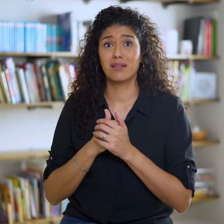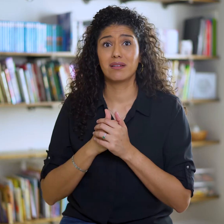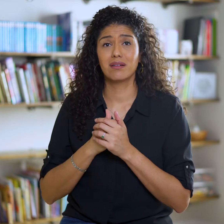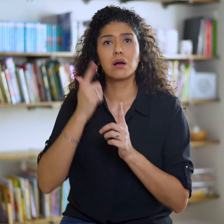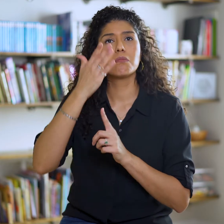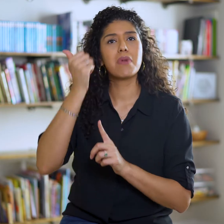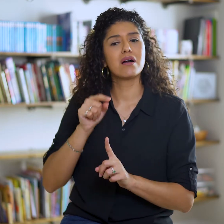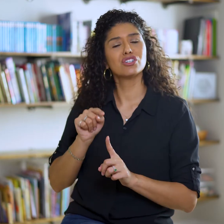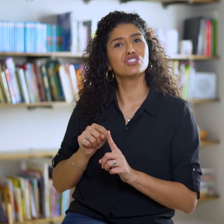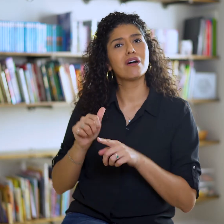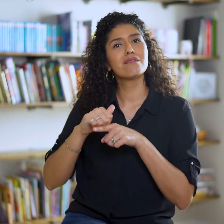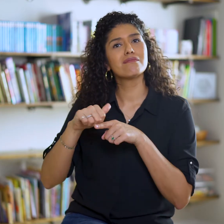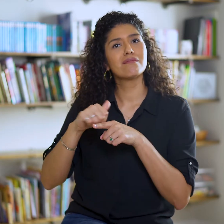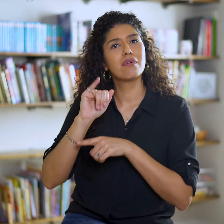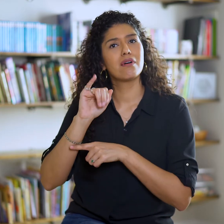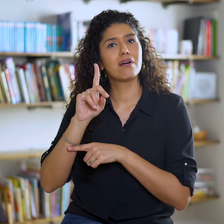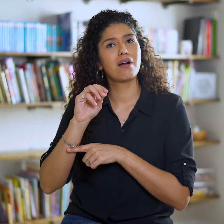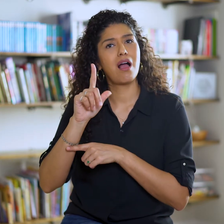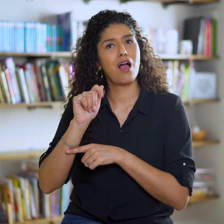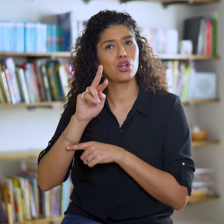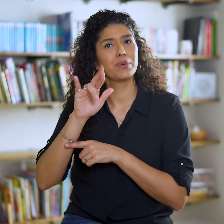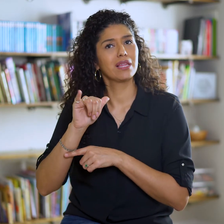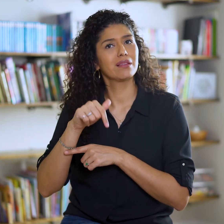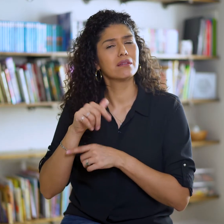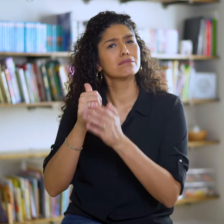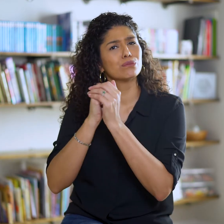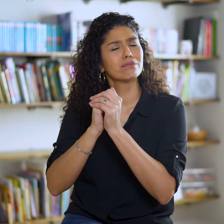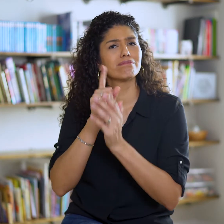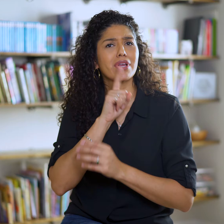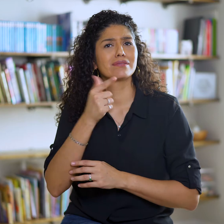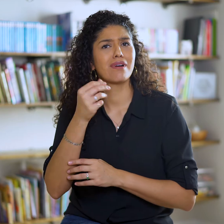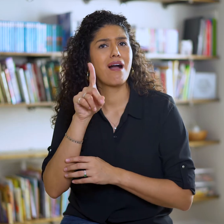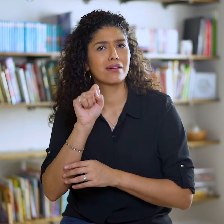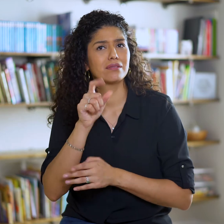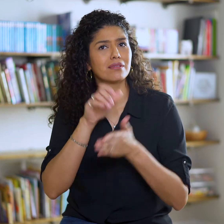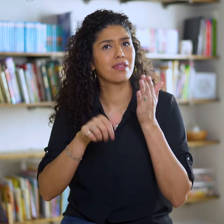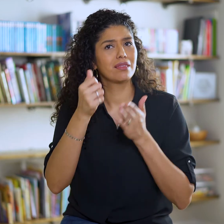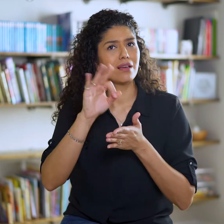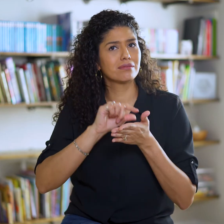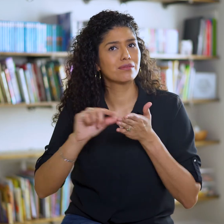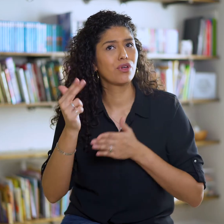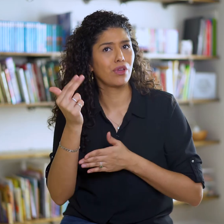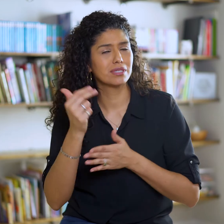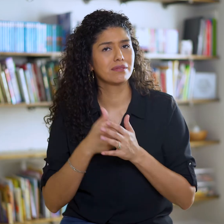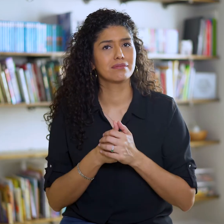because she practices idolatry (19:13).